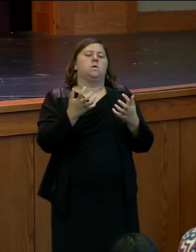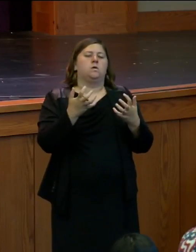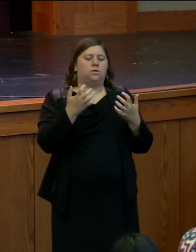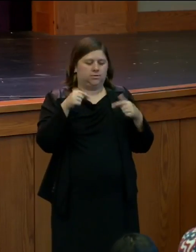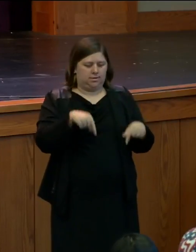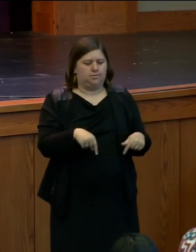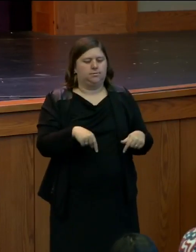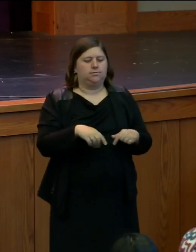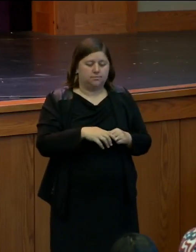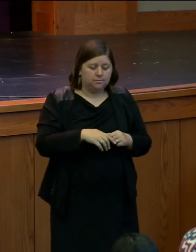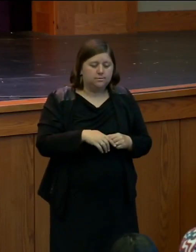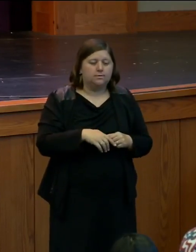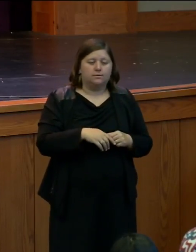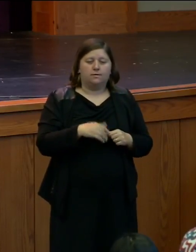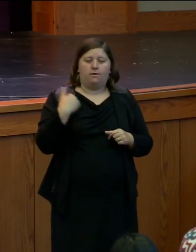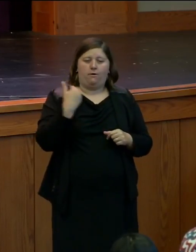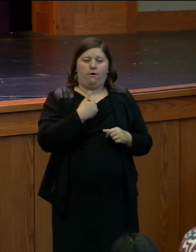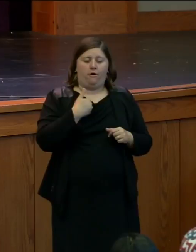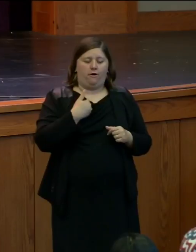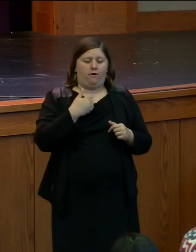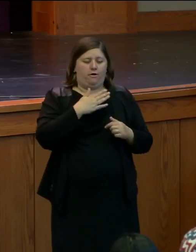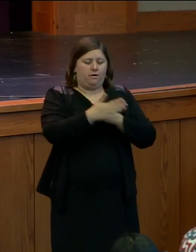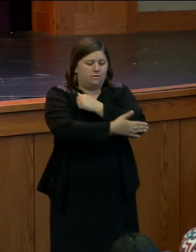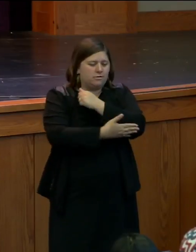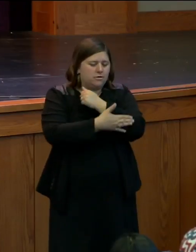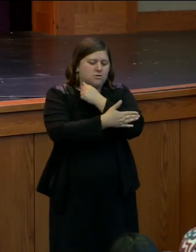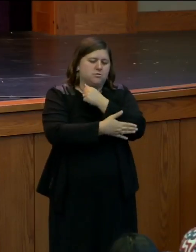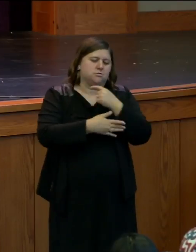OUR CITY AND COUNTRY IS IN TURMOIL FROM LAST WEEK'S